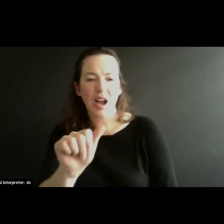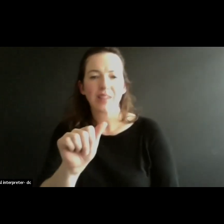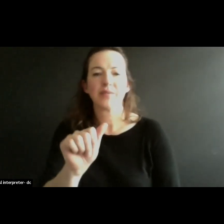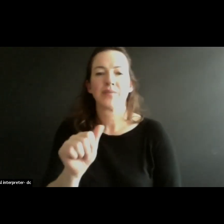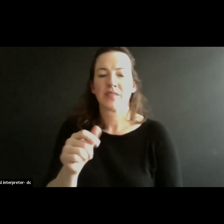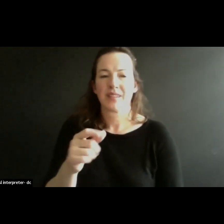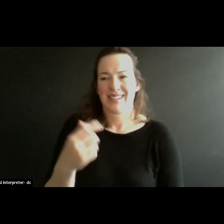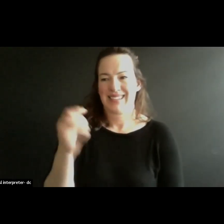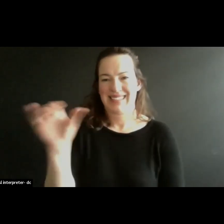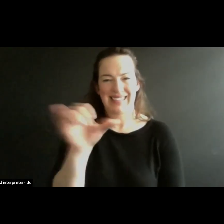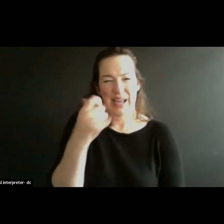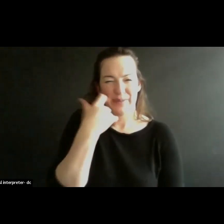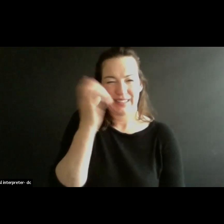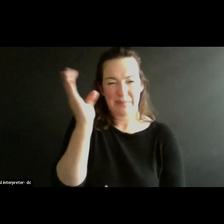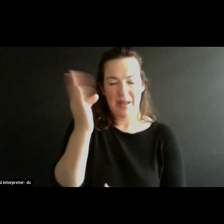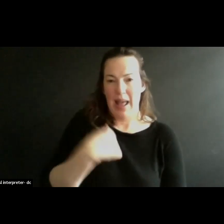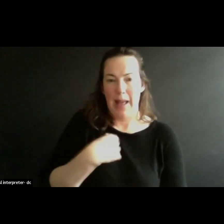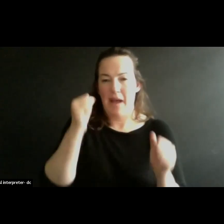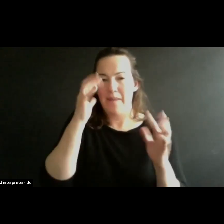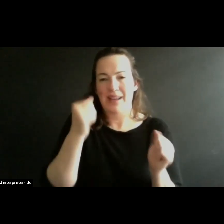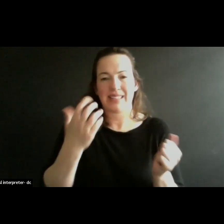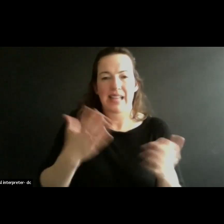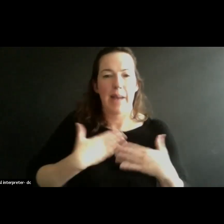speakers, I said, it's amazing to be here to see it, to speak and tell a little bit